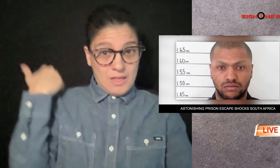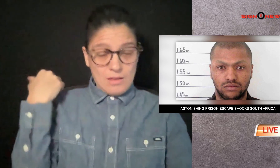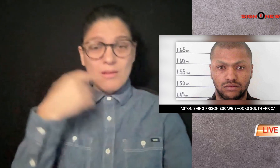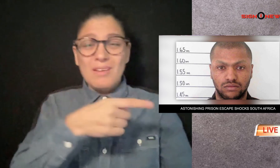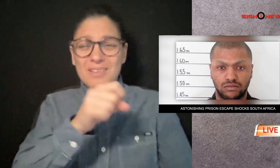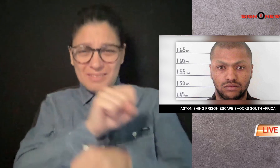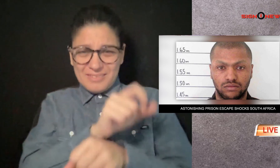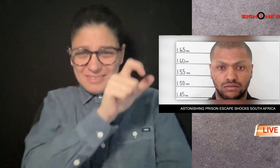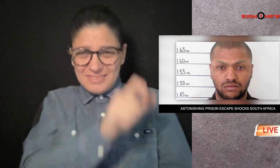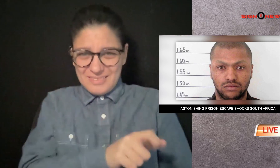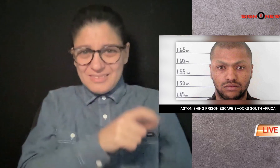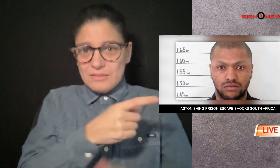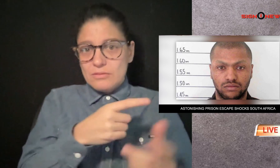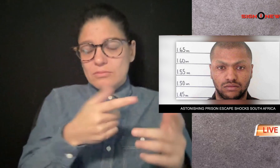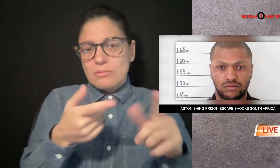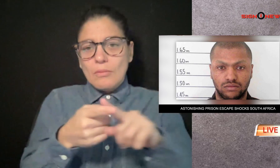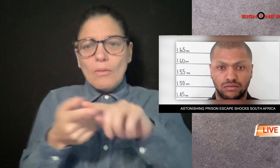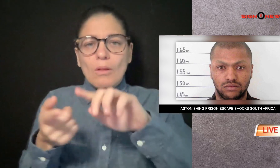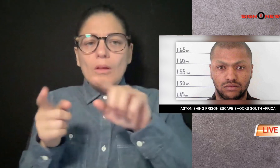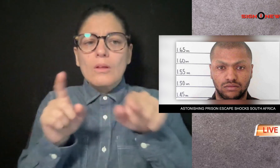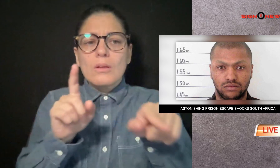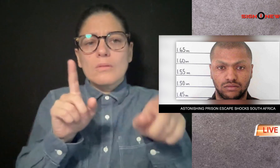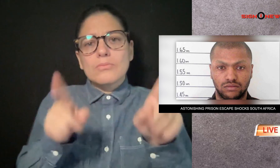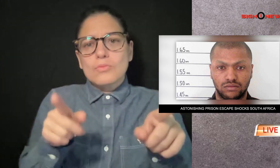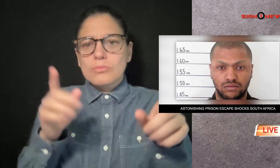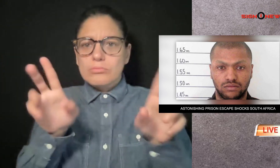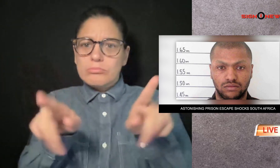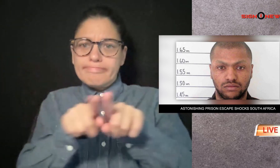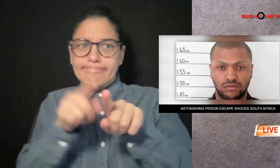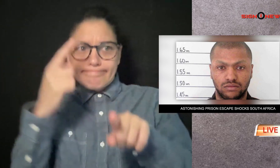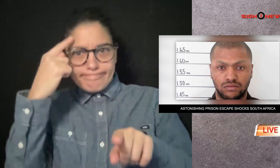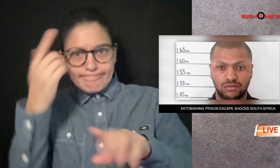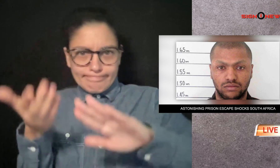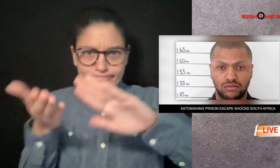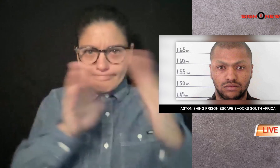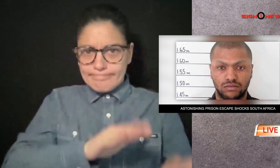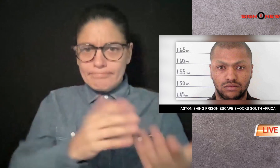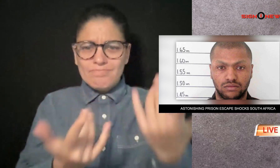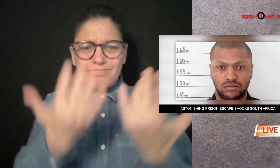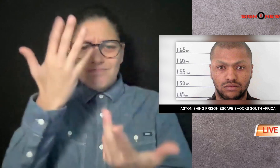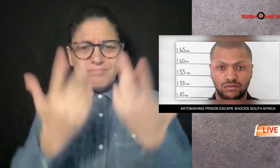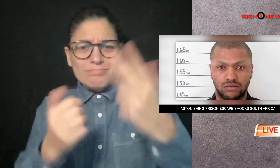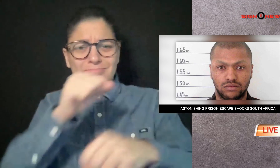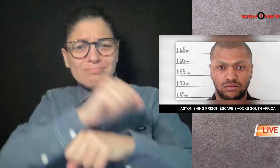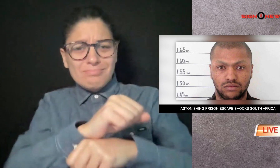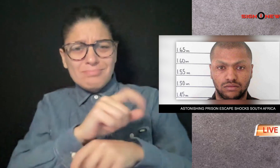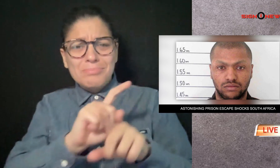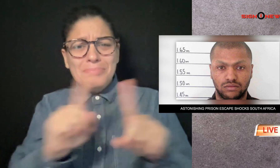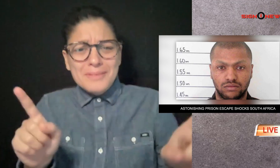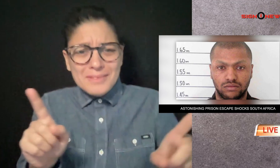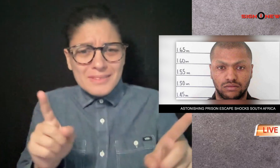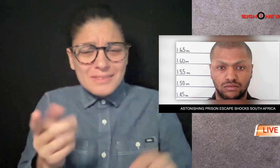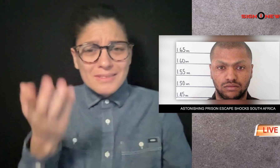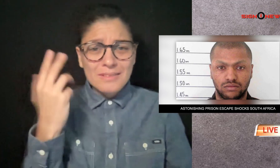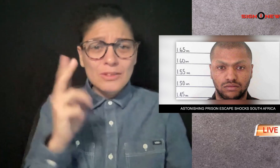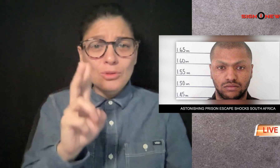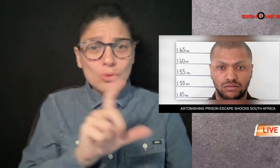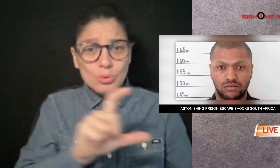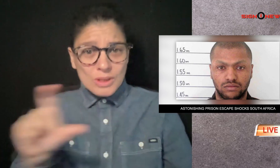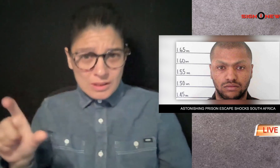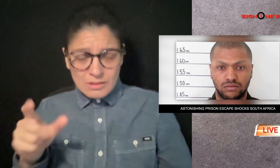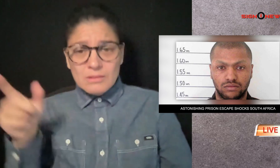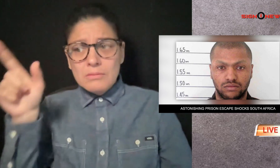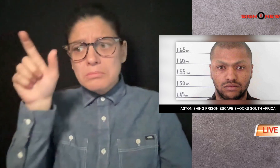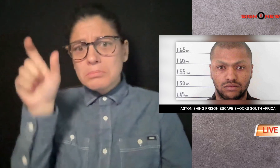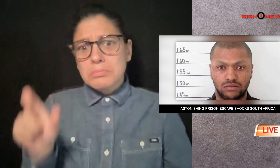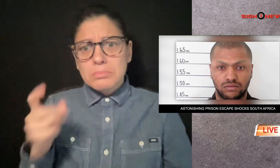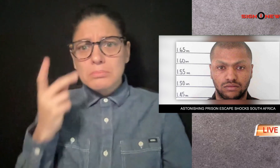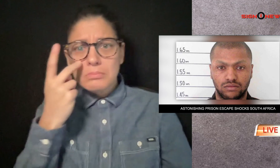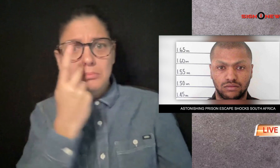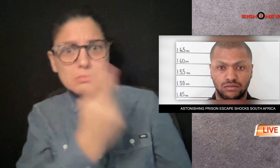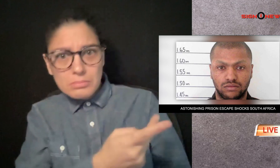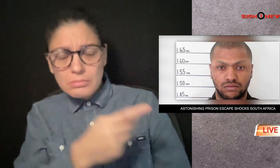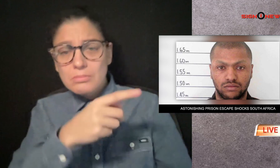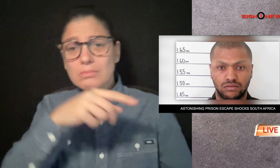May last year the prisoner was reportedly killed in a prison fire but two weeks ago